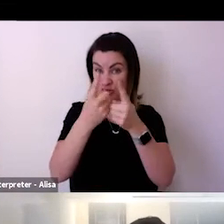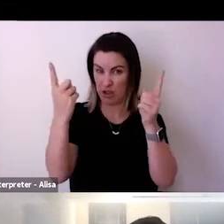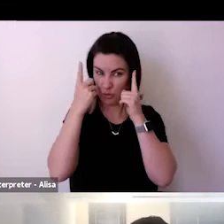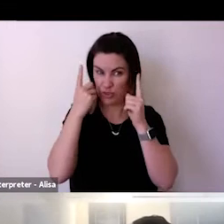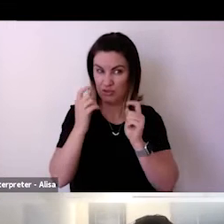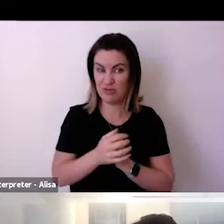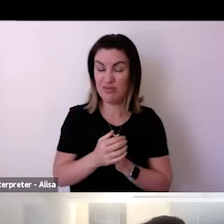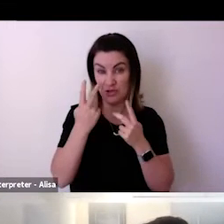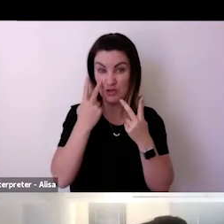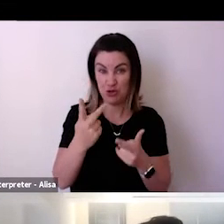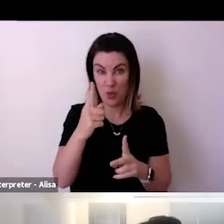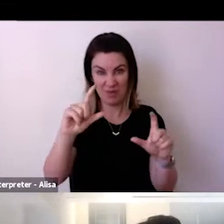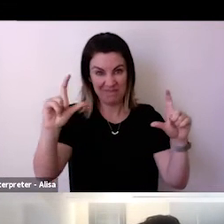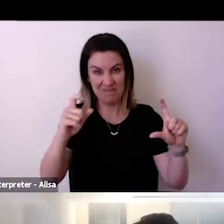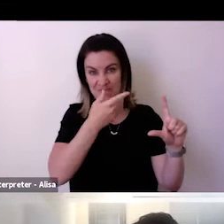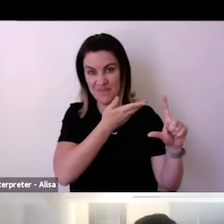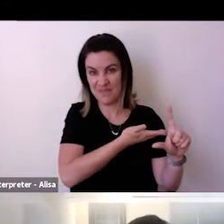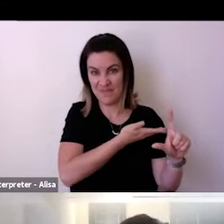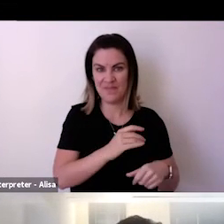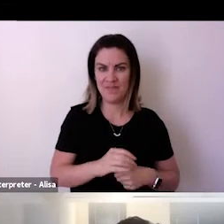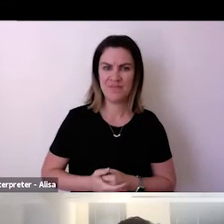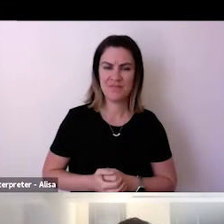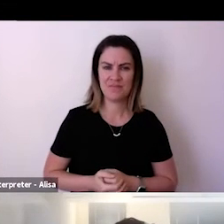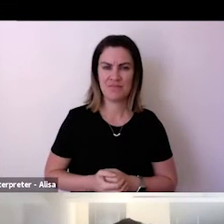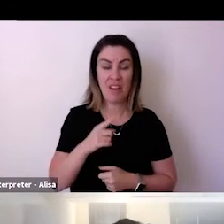that, which really highlighted might be needed to look at